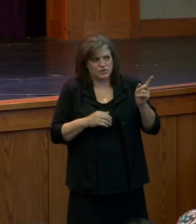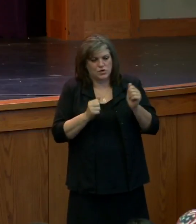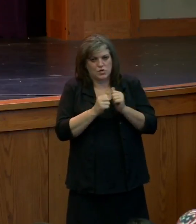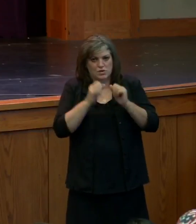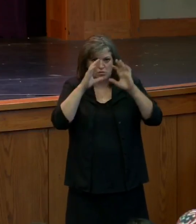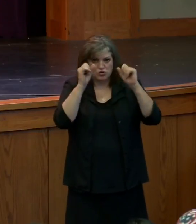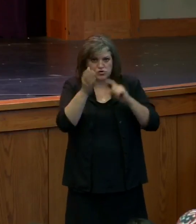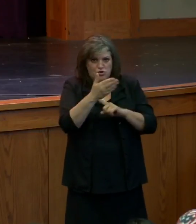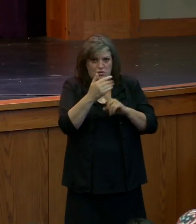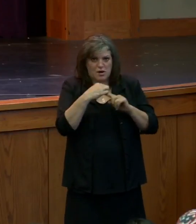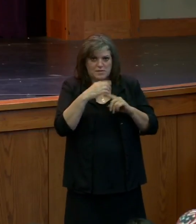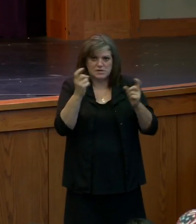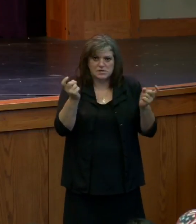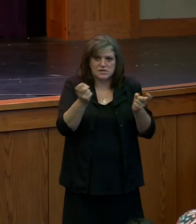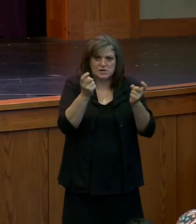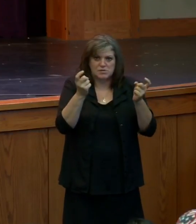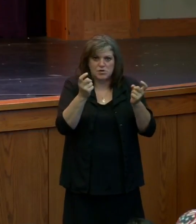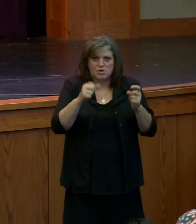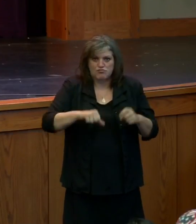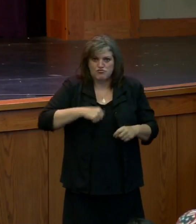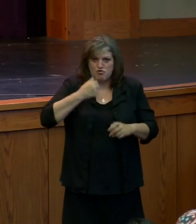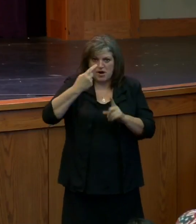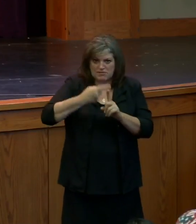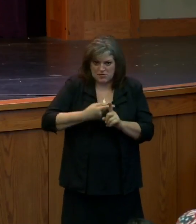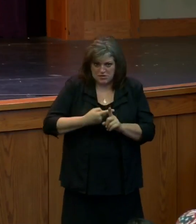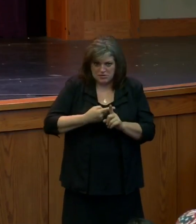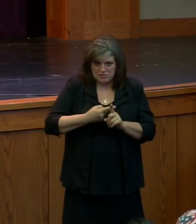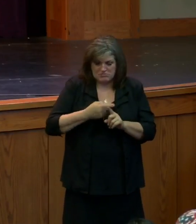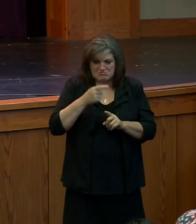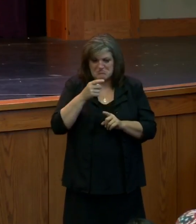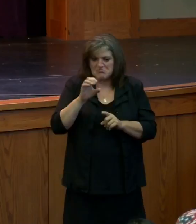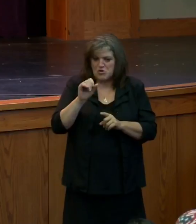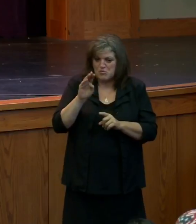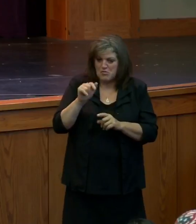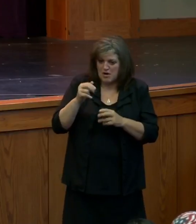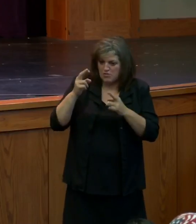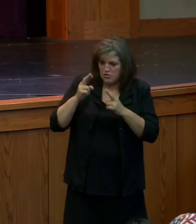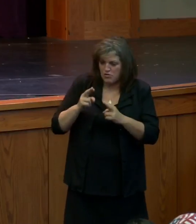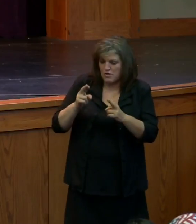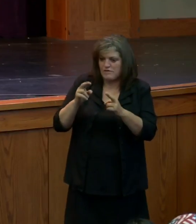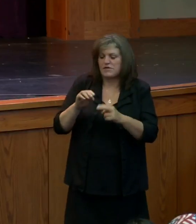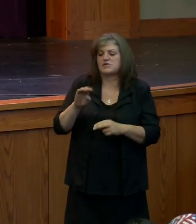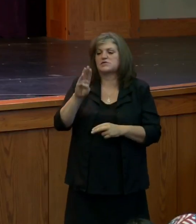OBAMA CELEBRATING PRIDE MONTH WHERE HE REFERENCED AND CALLED